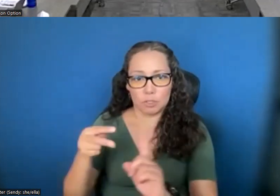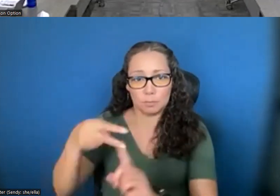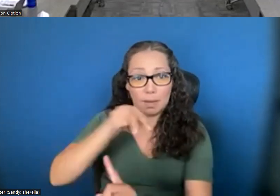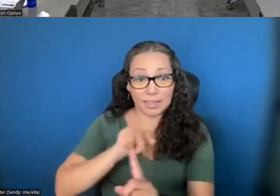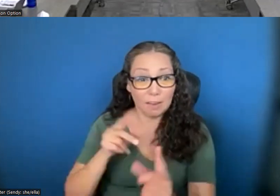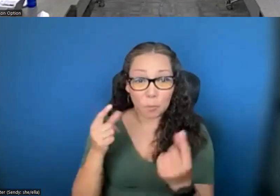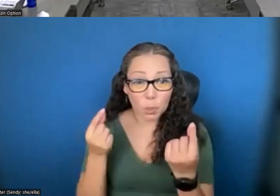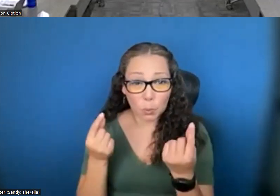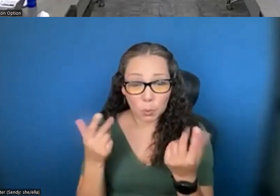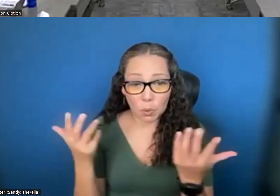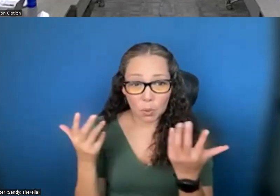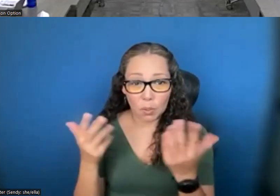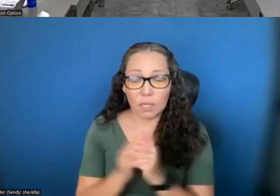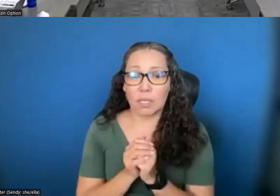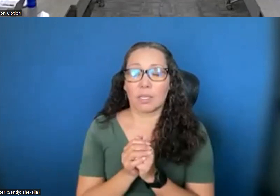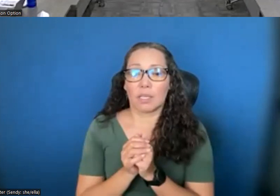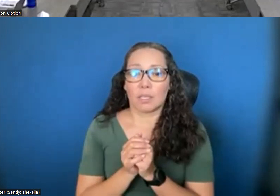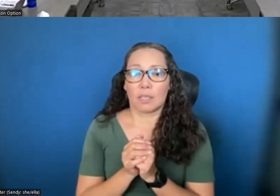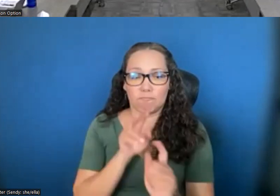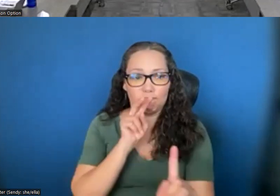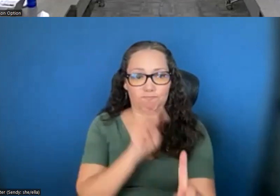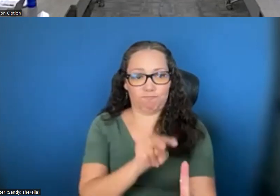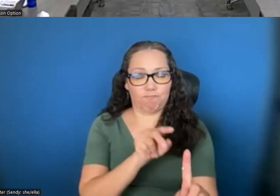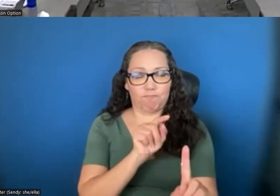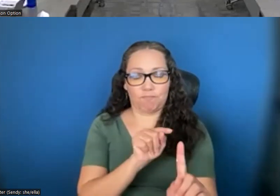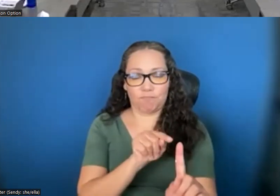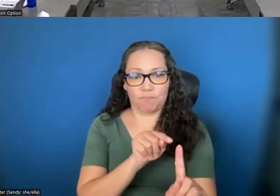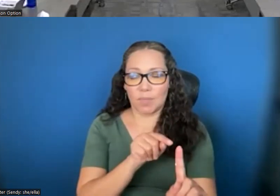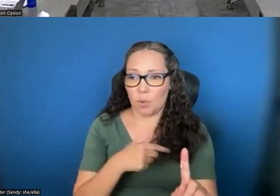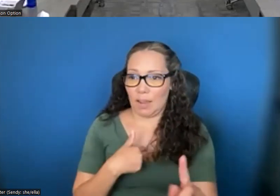is we've got three different efforts that have been kind of referenced I think indirectly and